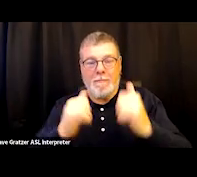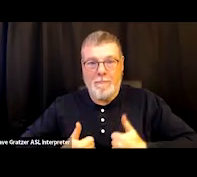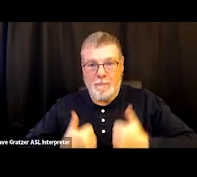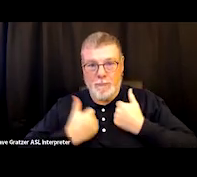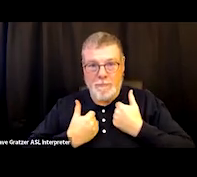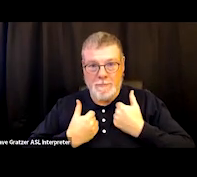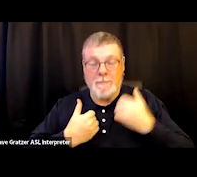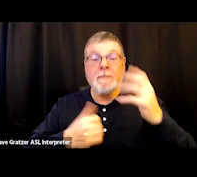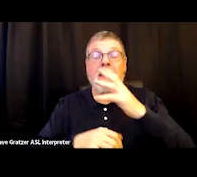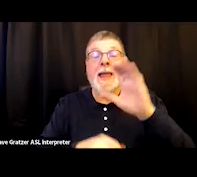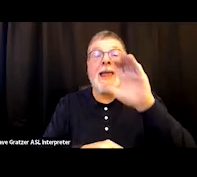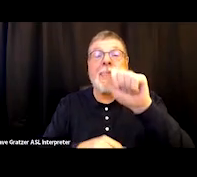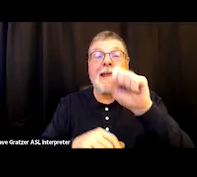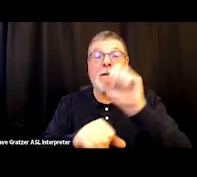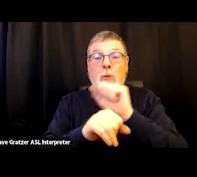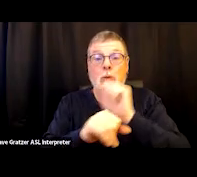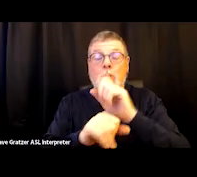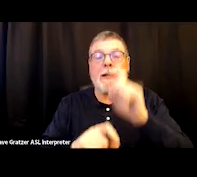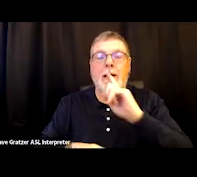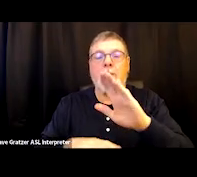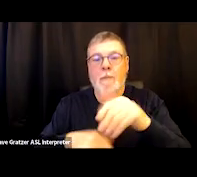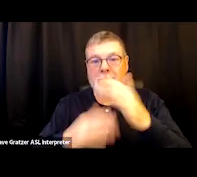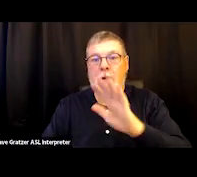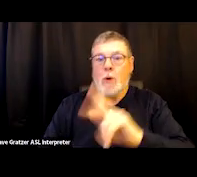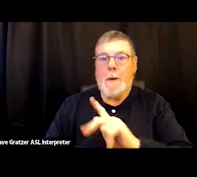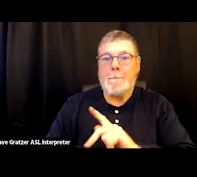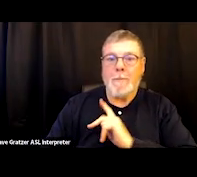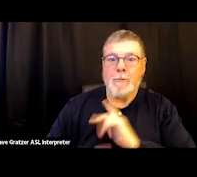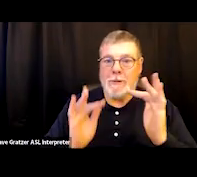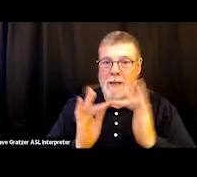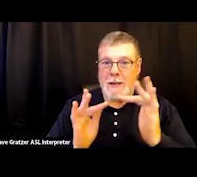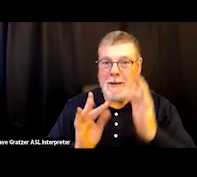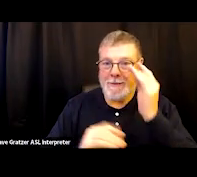and the caseworker will need to provide your personal contact information for that.